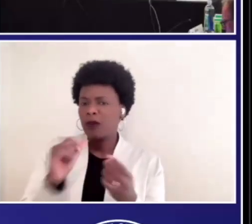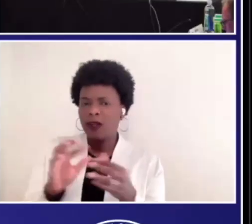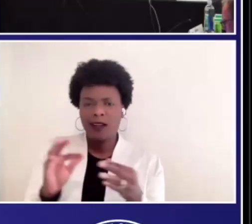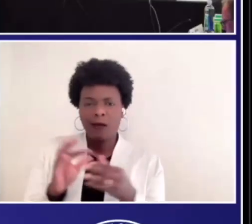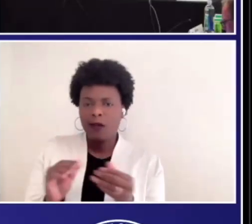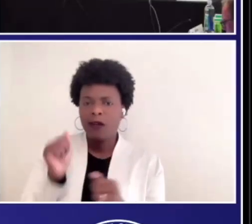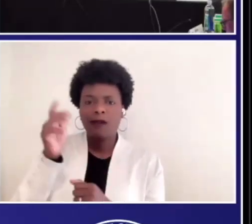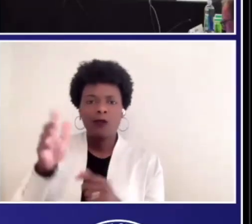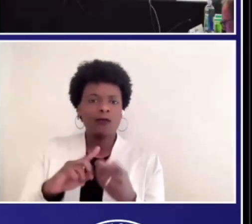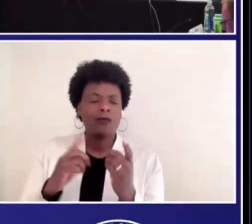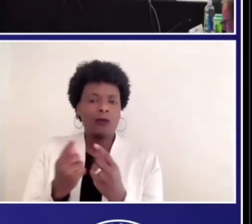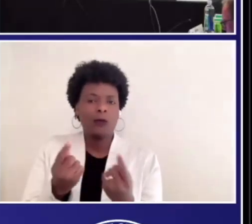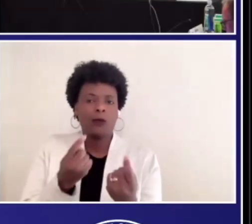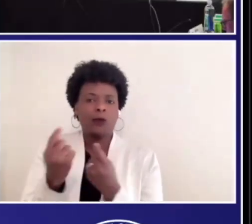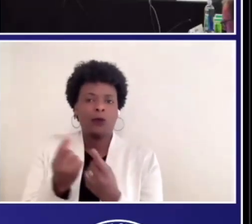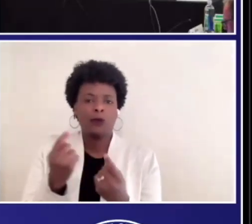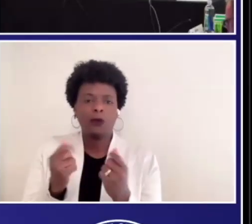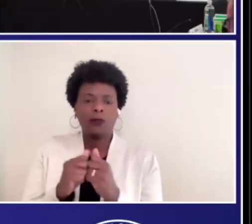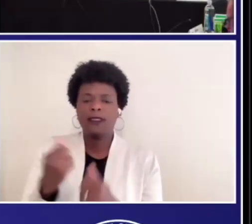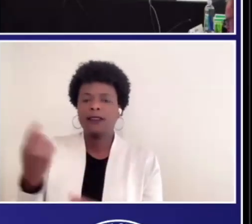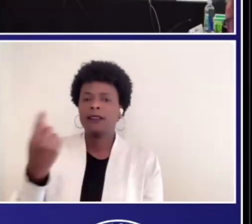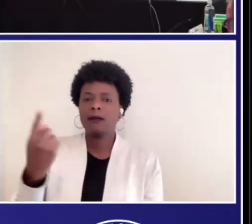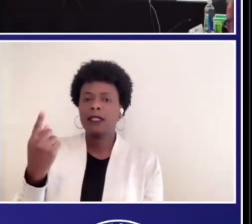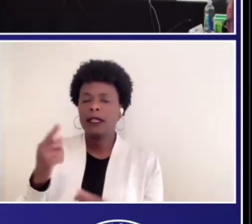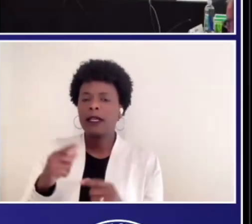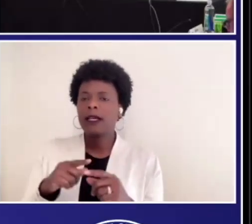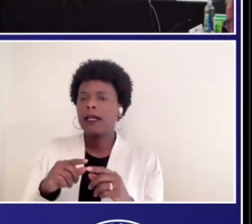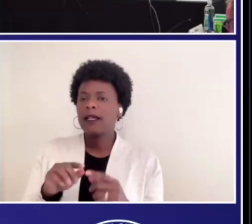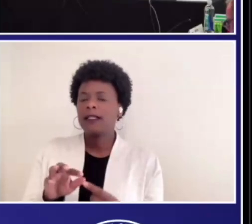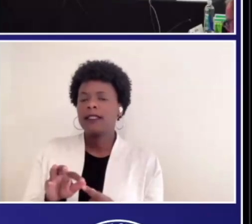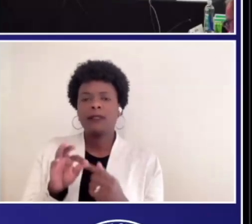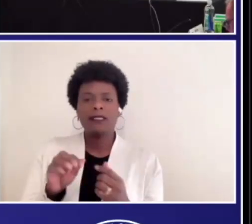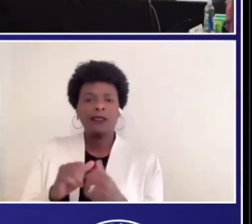may not do with something, especially when you were talking about a hypothetical matter of statutory interpretation.